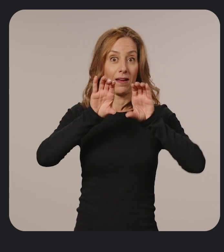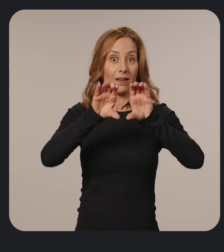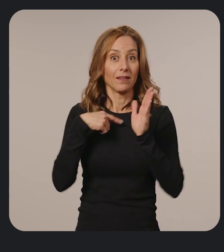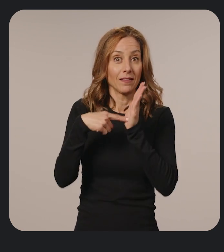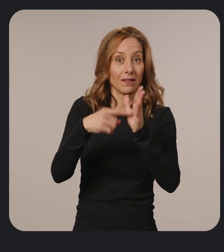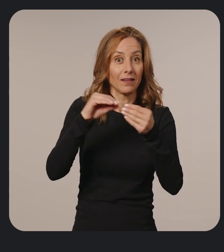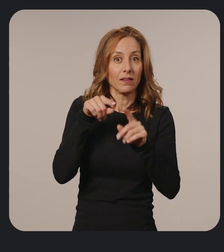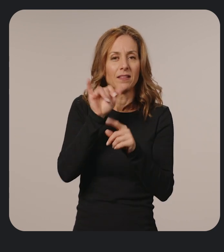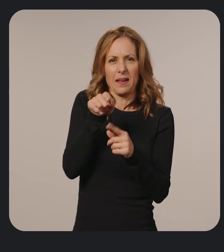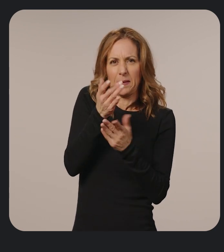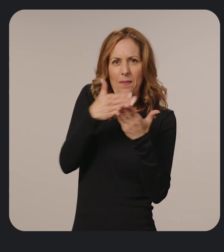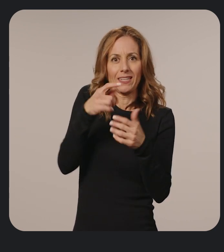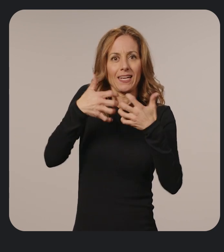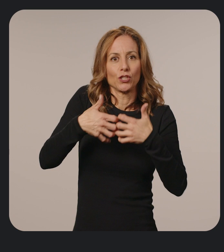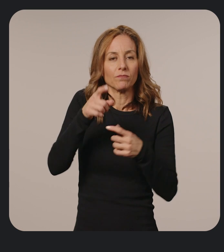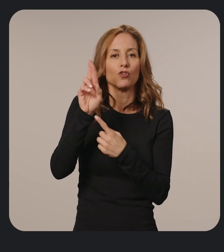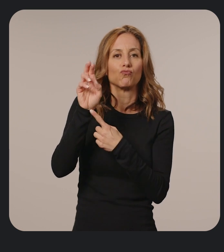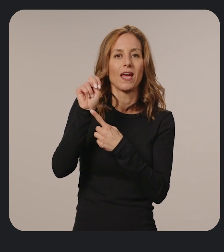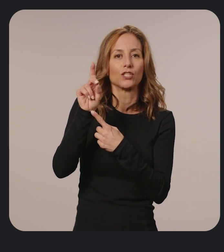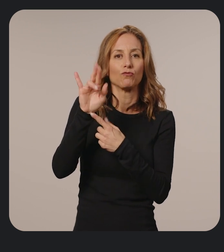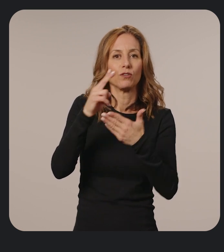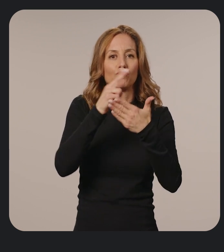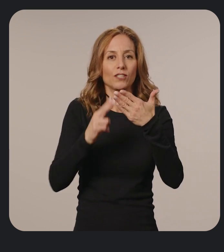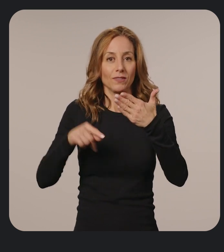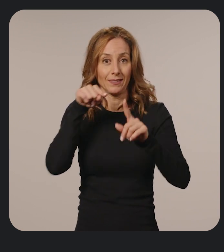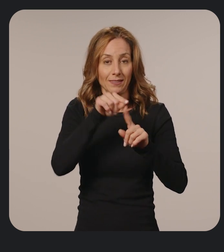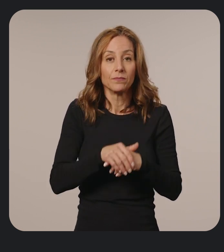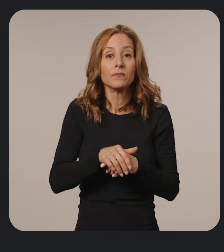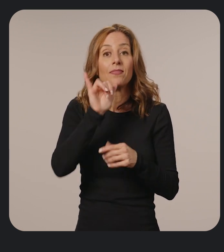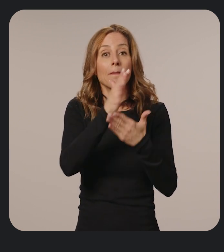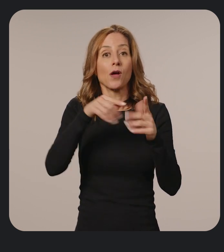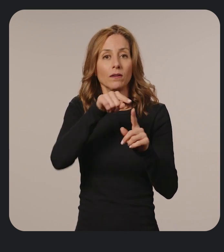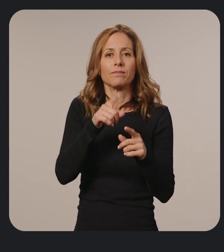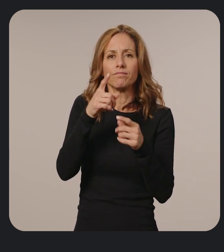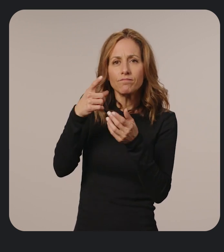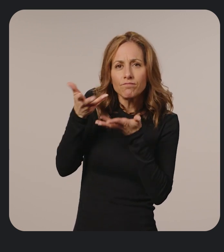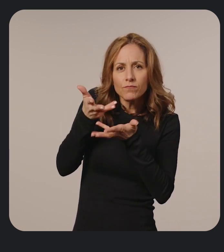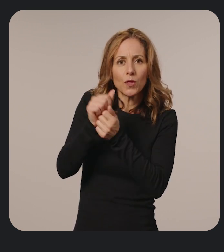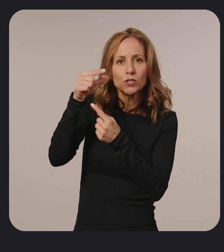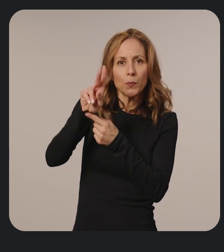The chunk that I mentioned earlier is the bit of the Engine marked Rendering. This is the part that talks to the GPU